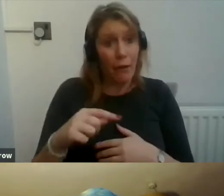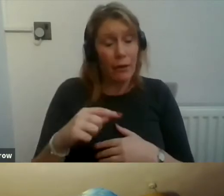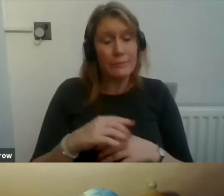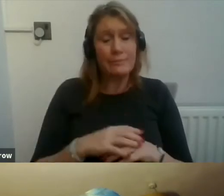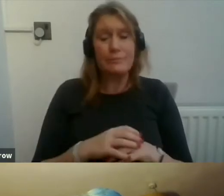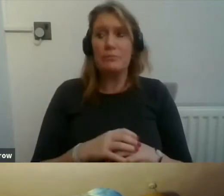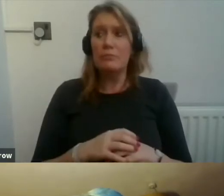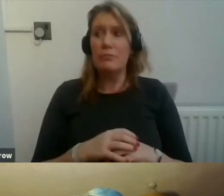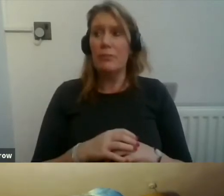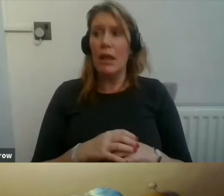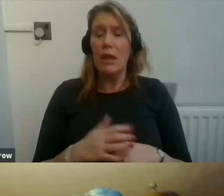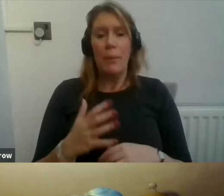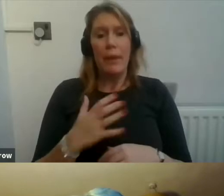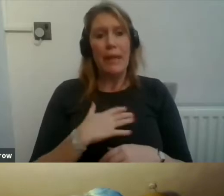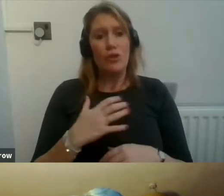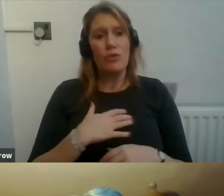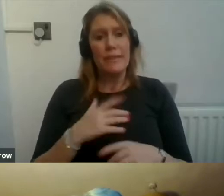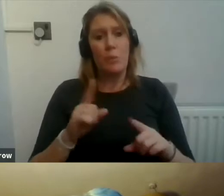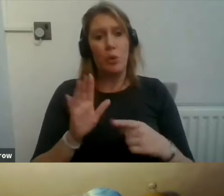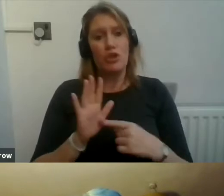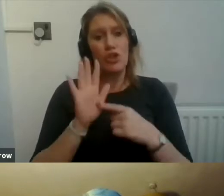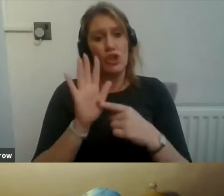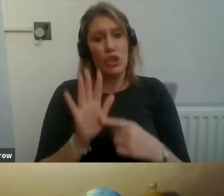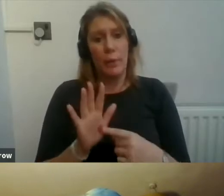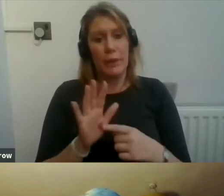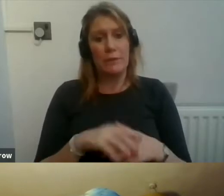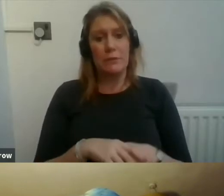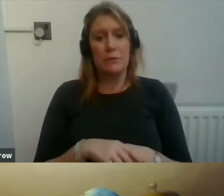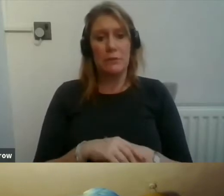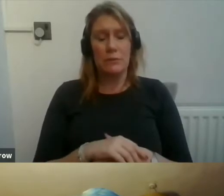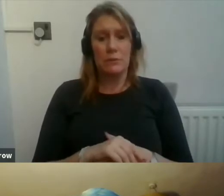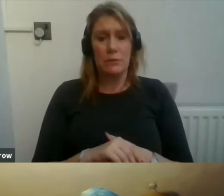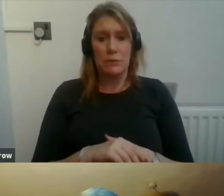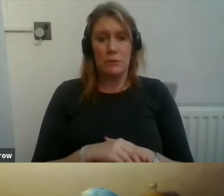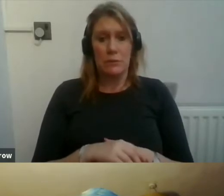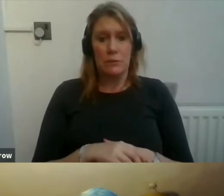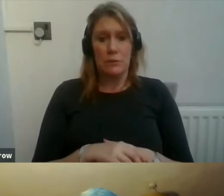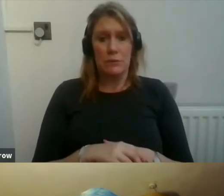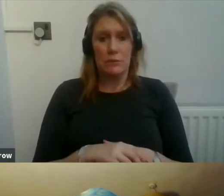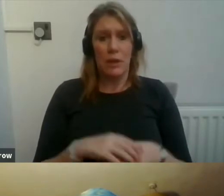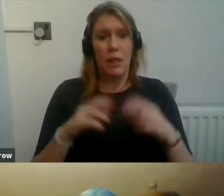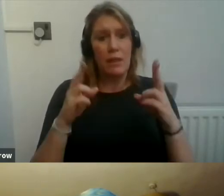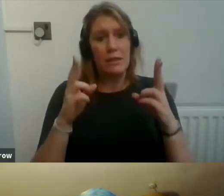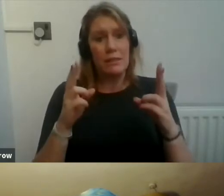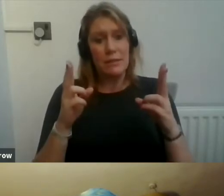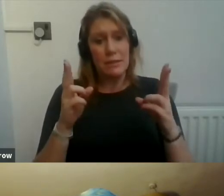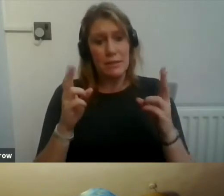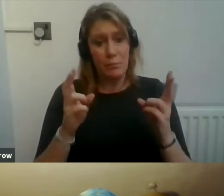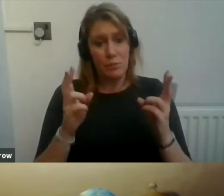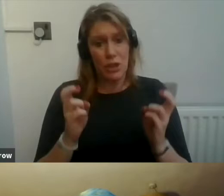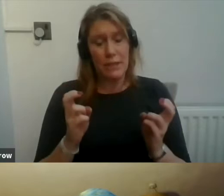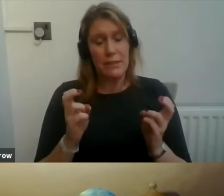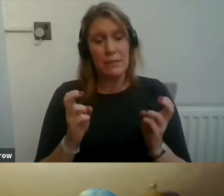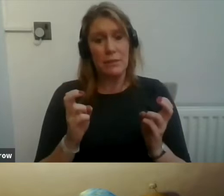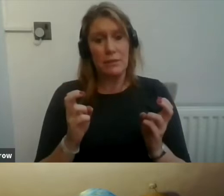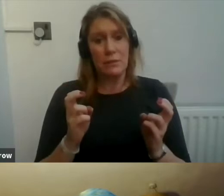interesting to see what she is showing. The subject heading, the topic heading,